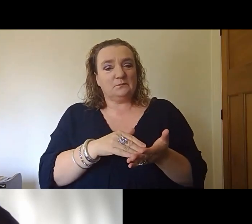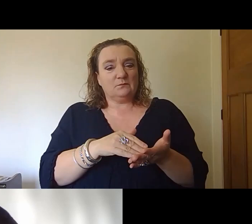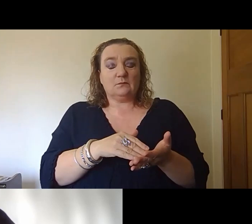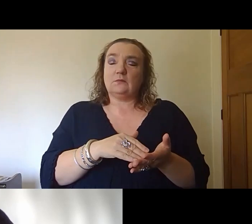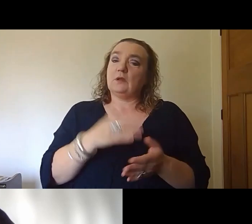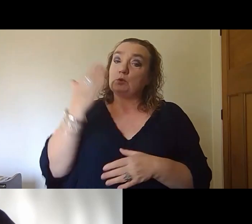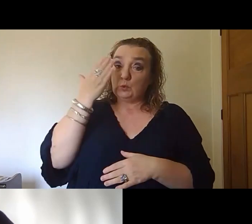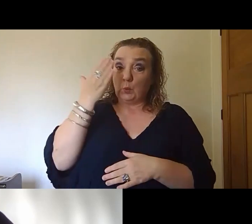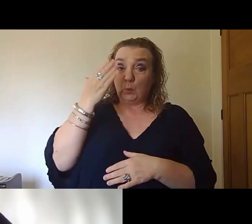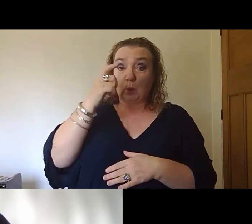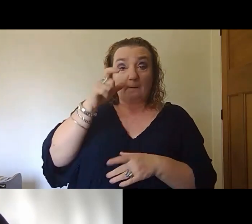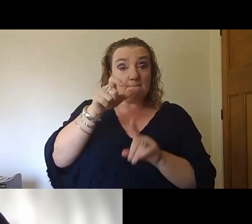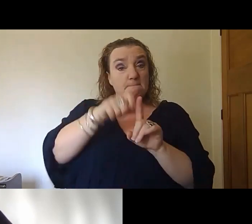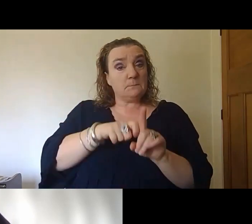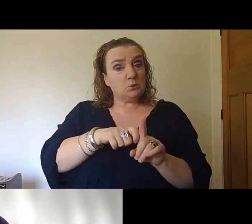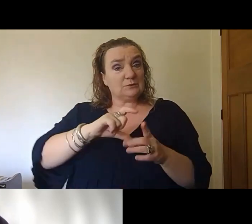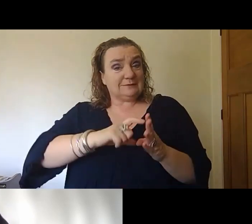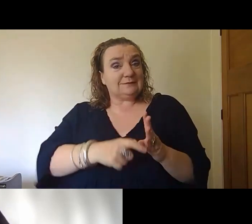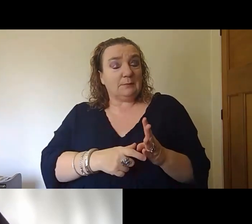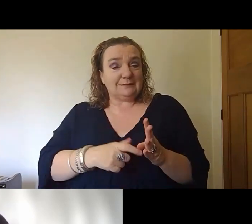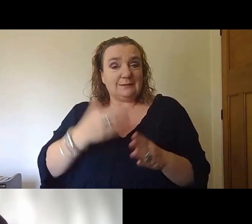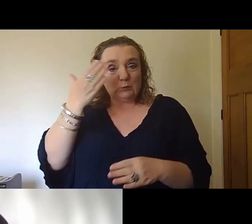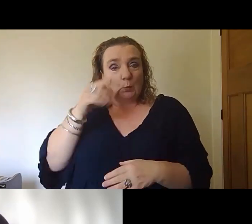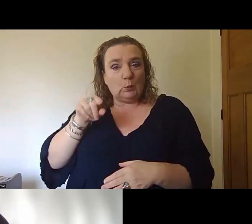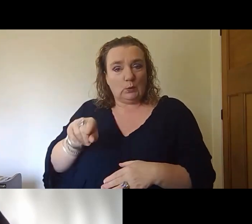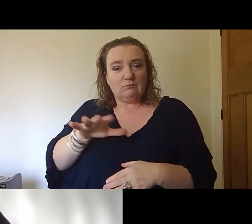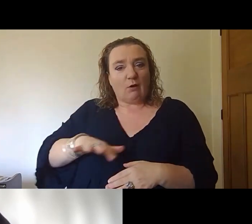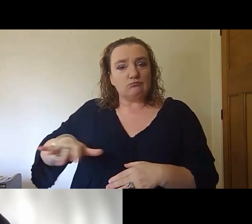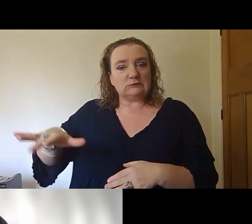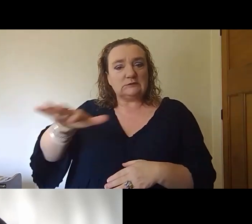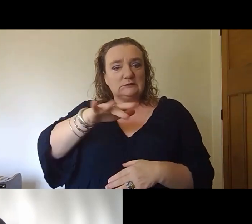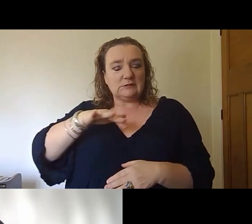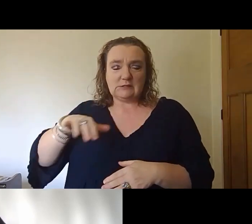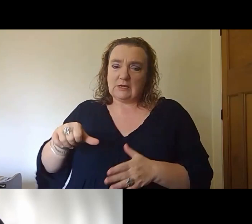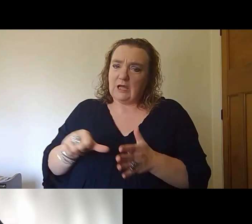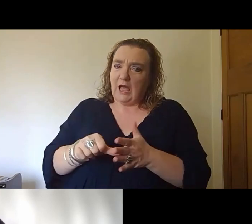as a person with a disability, it's quite difficult to ask for help.